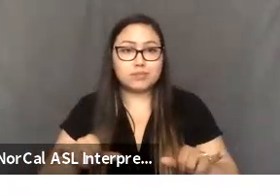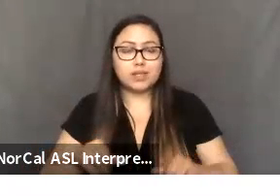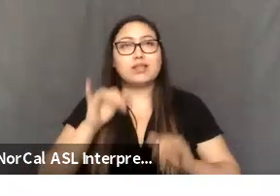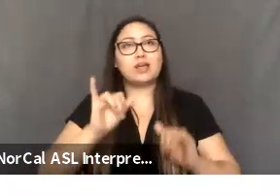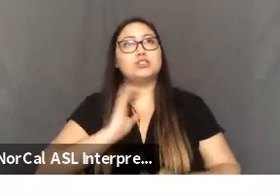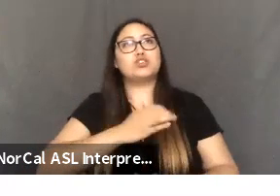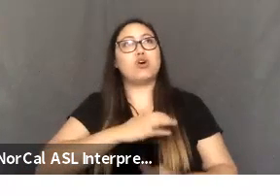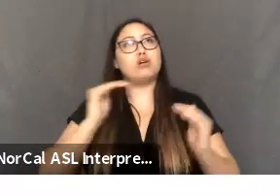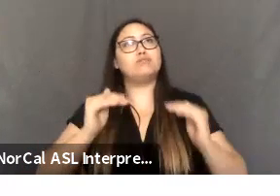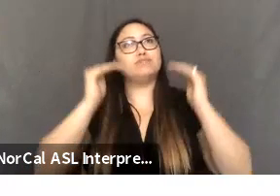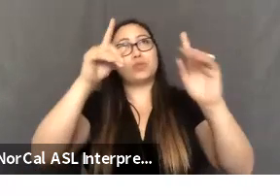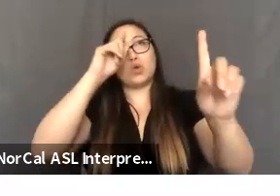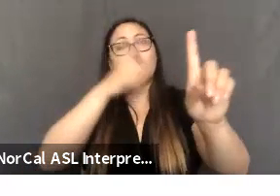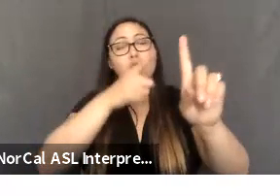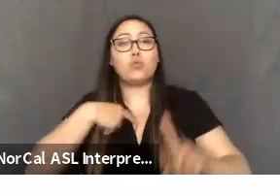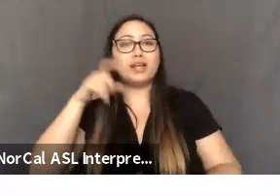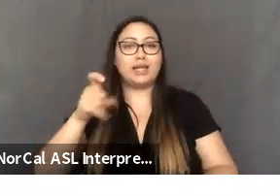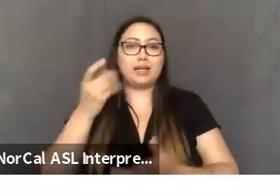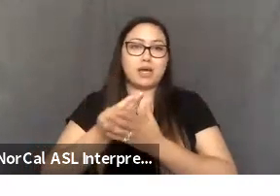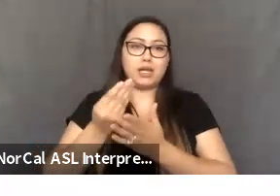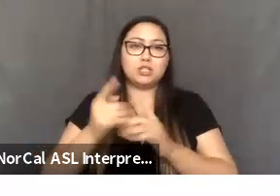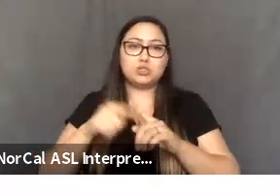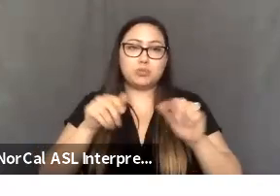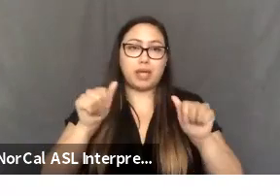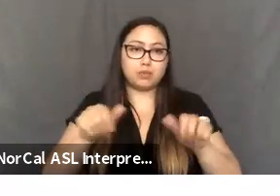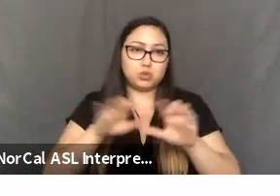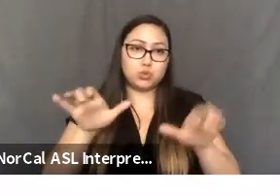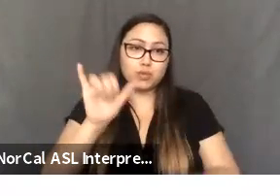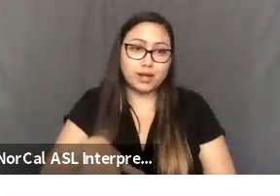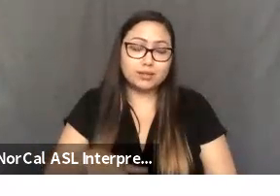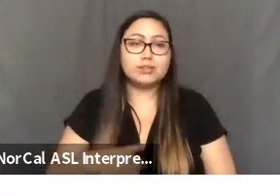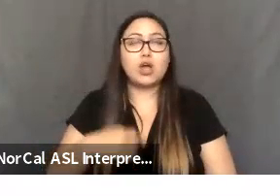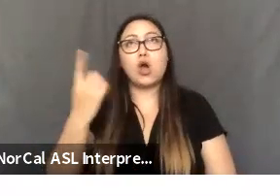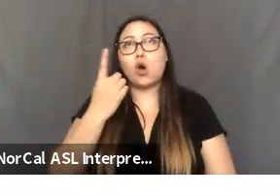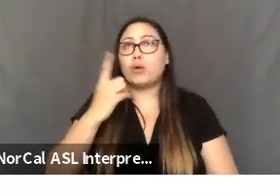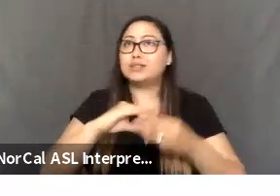need money to do all of that. I will always say that we need more money, more budget, more budget,